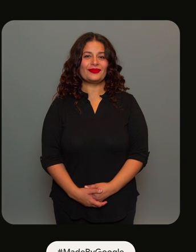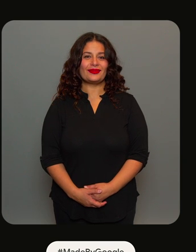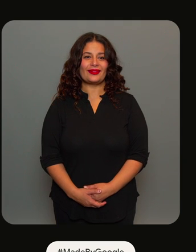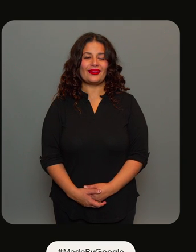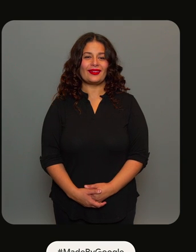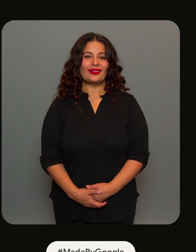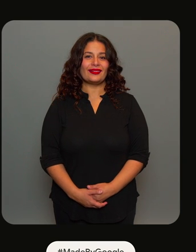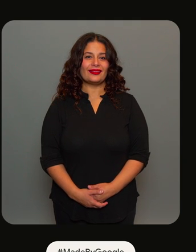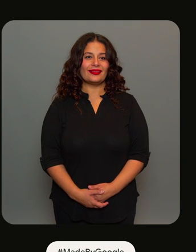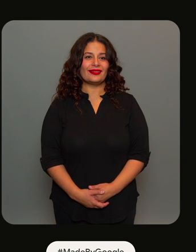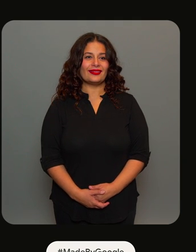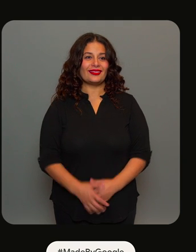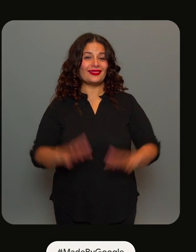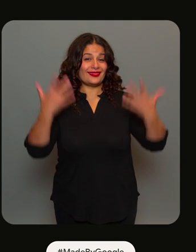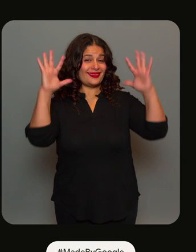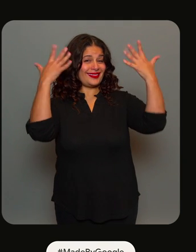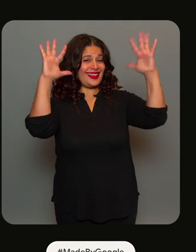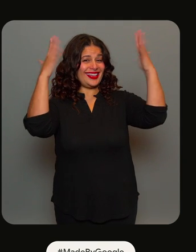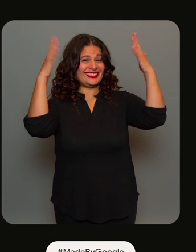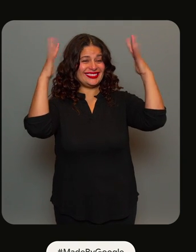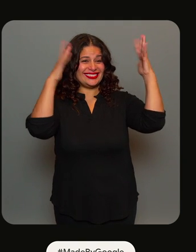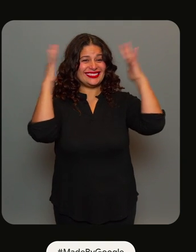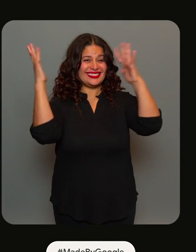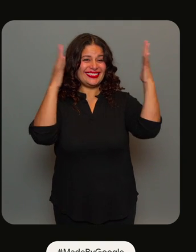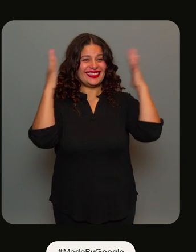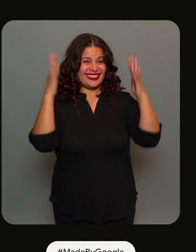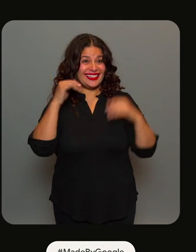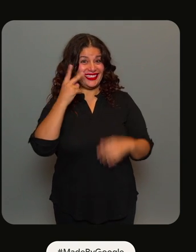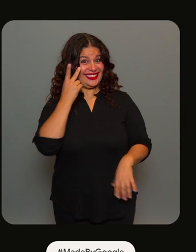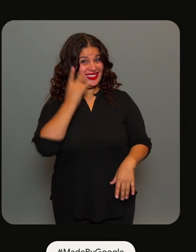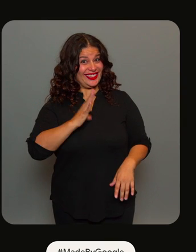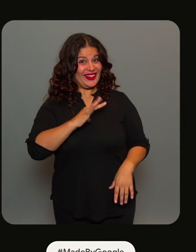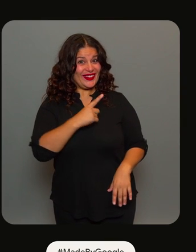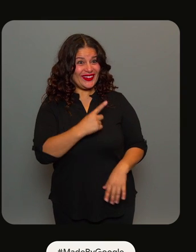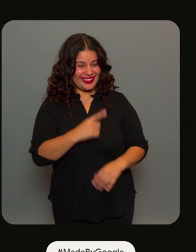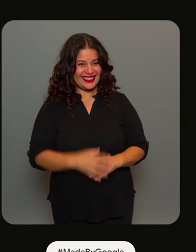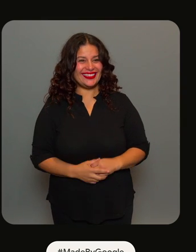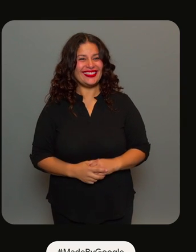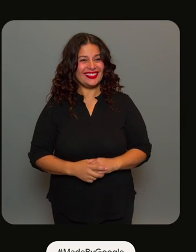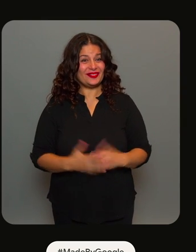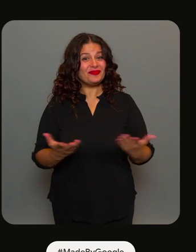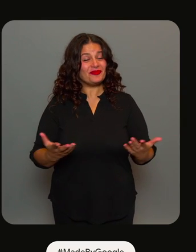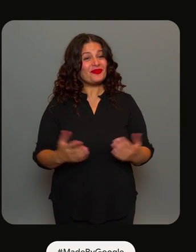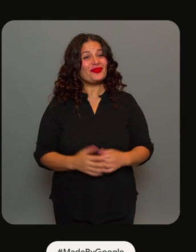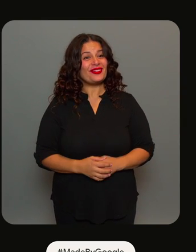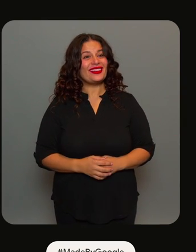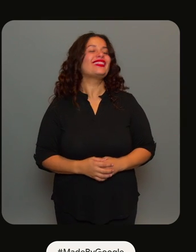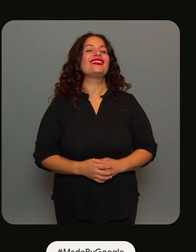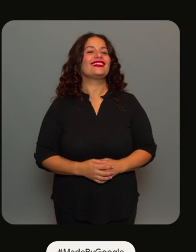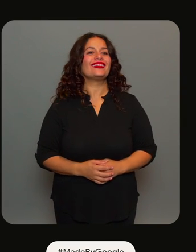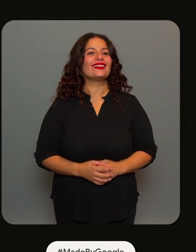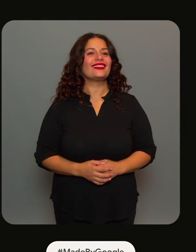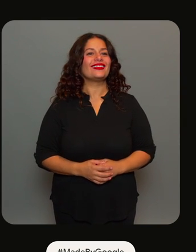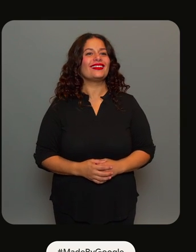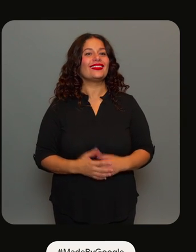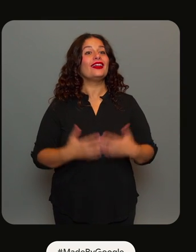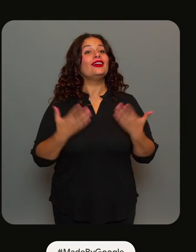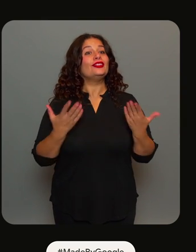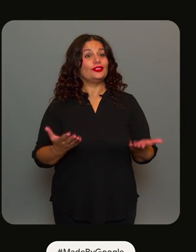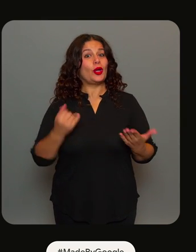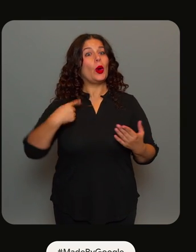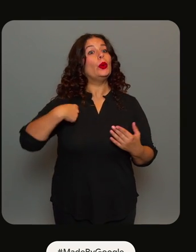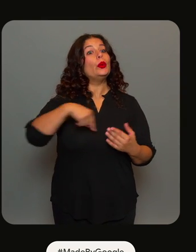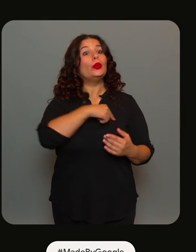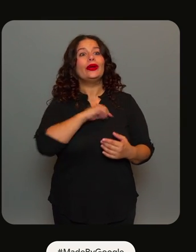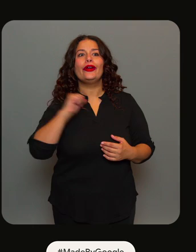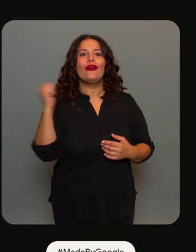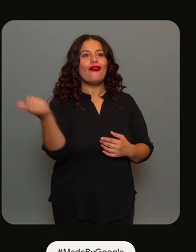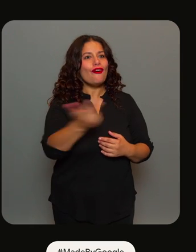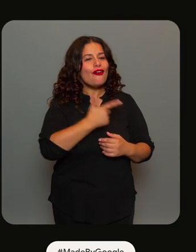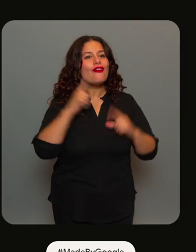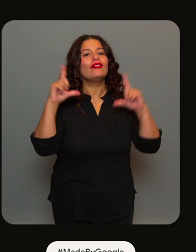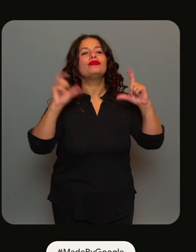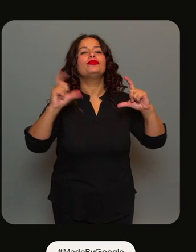Now we are all capturing more and more of our lives through video.